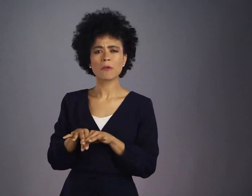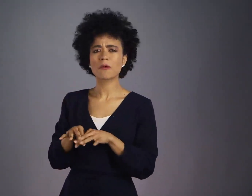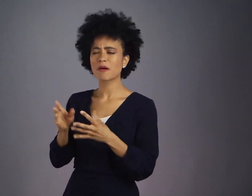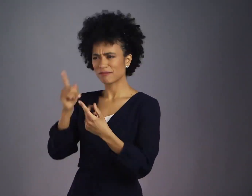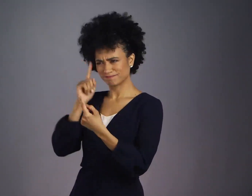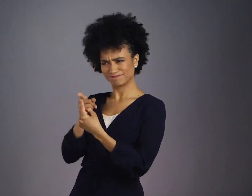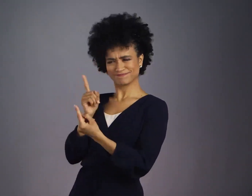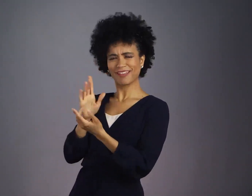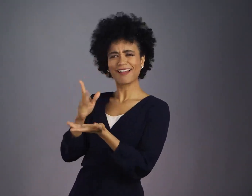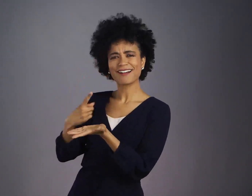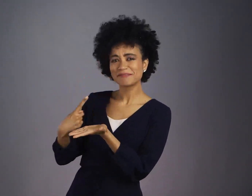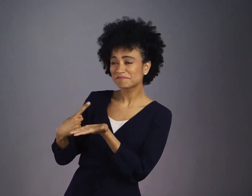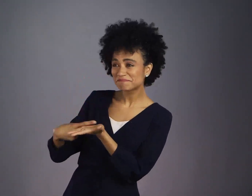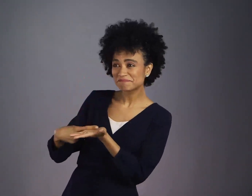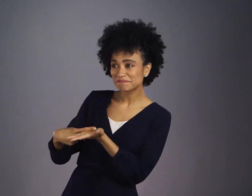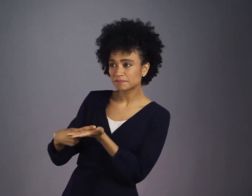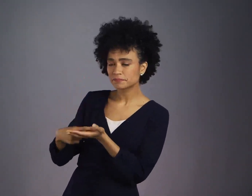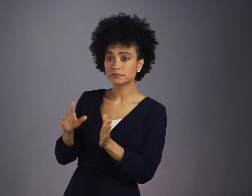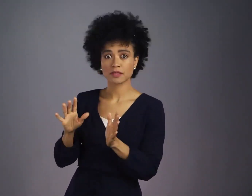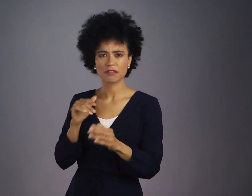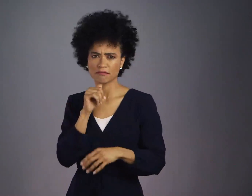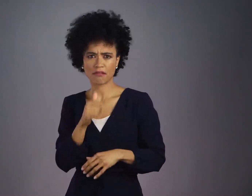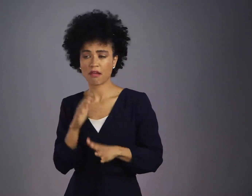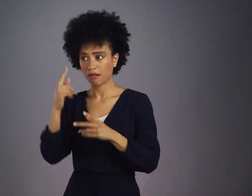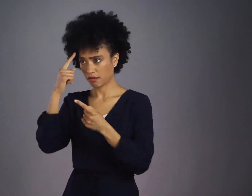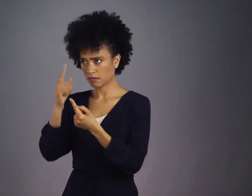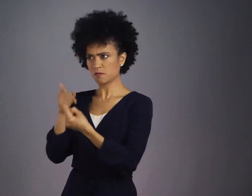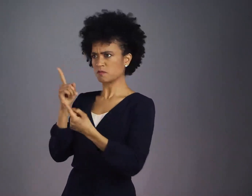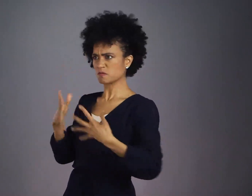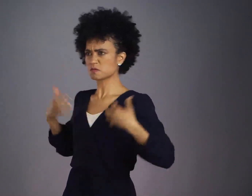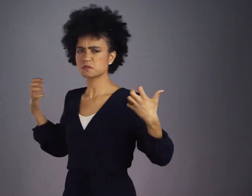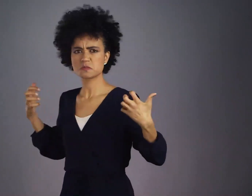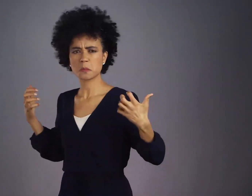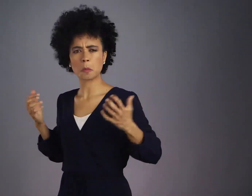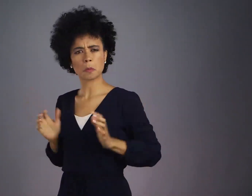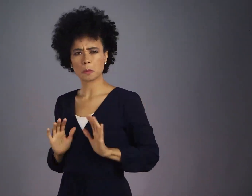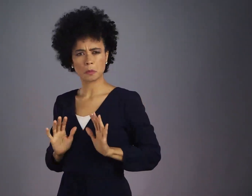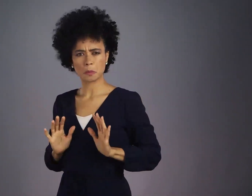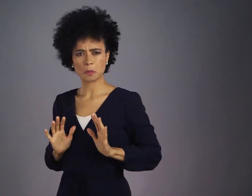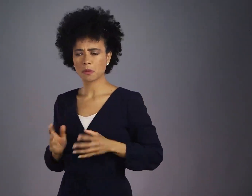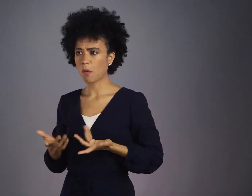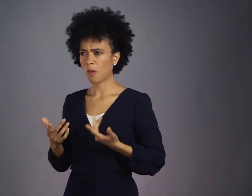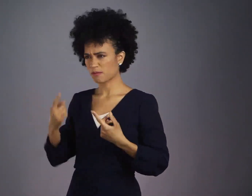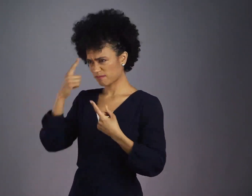Just be careful not to disagree in a resentful or critical spirit.